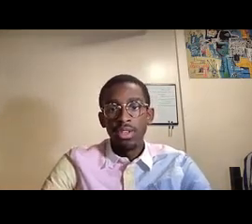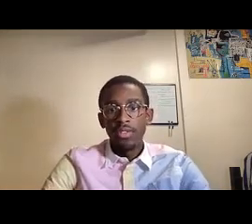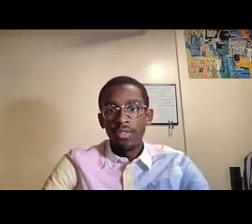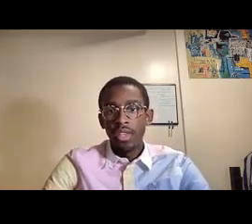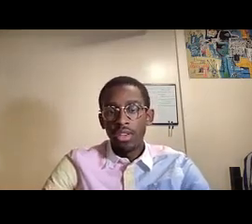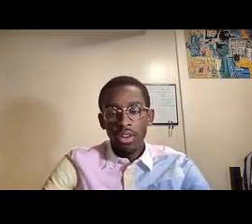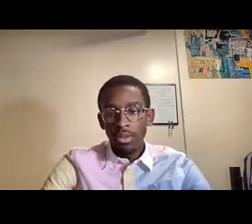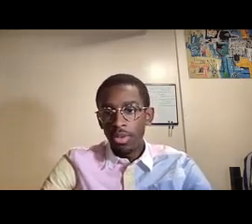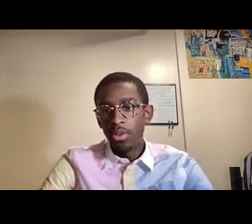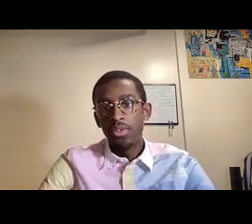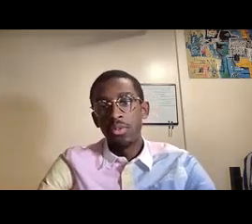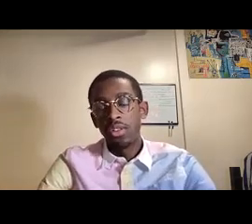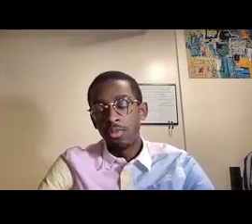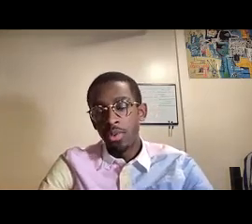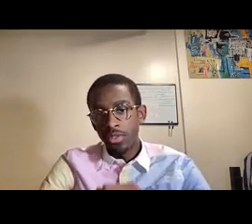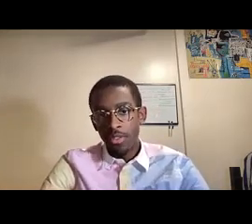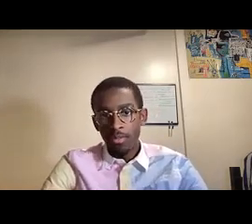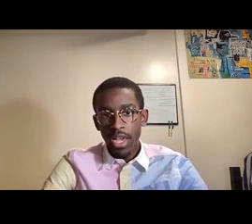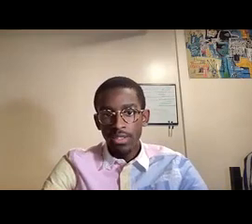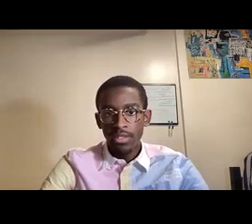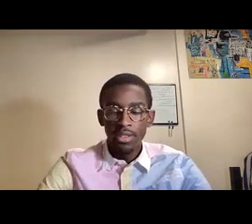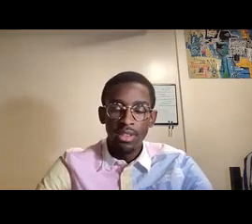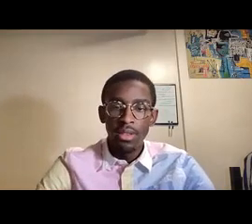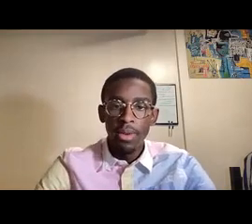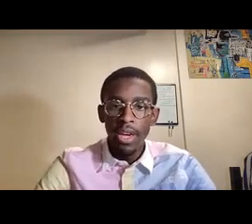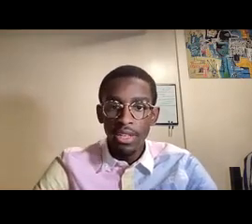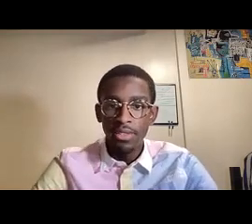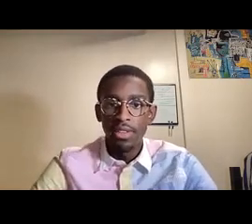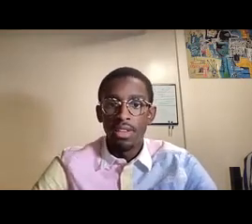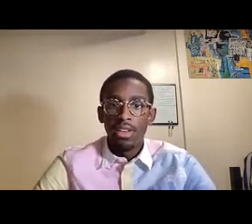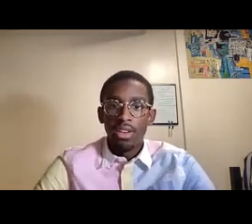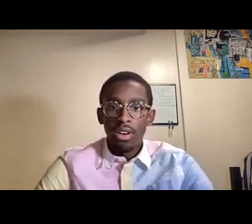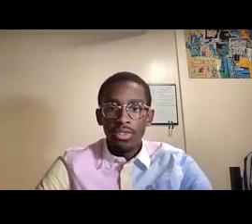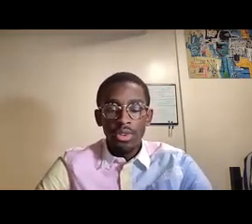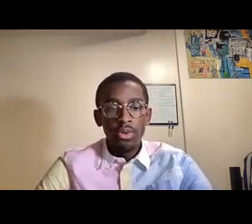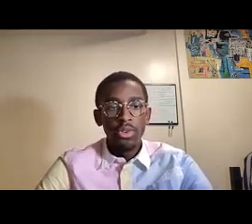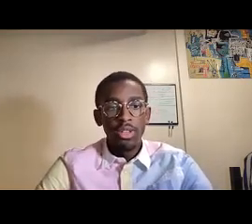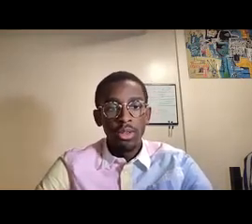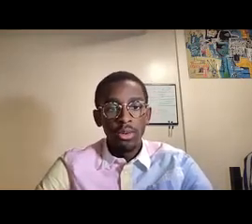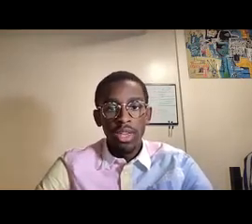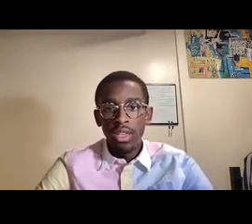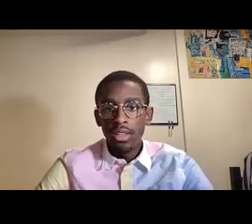get to see current bills as well as bills that have been passed in the past. Also you can locate